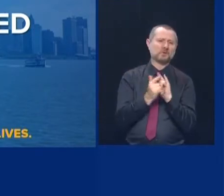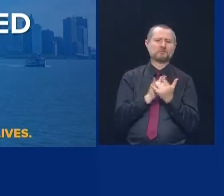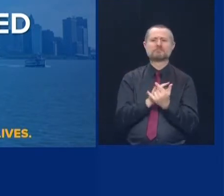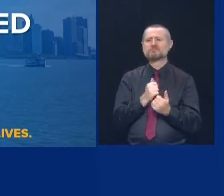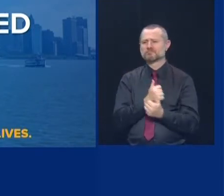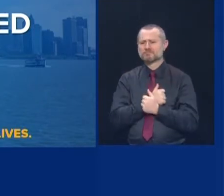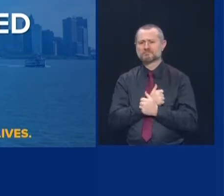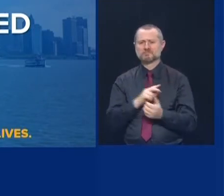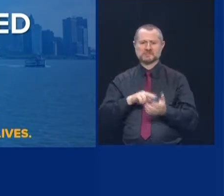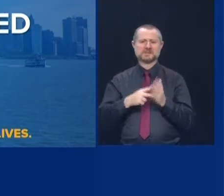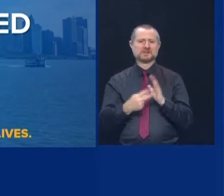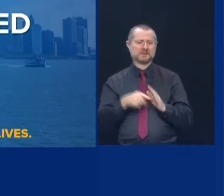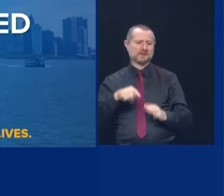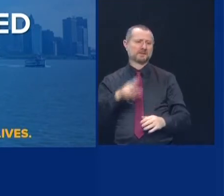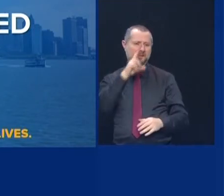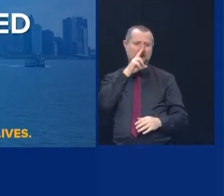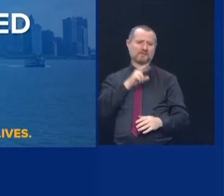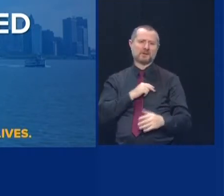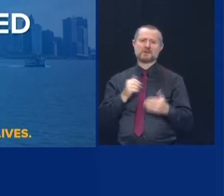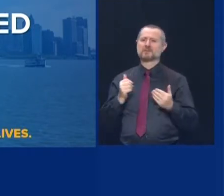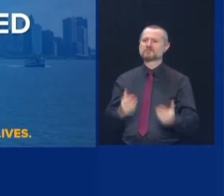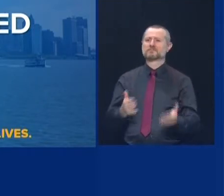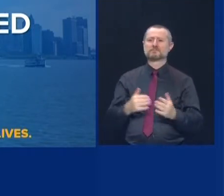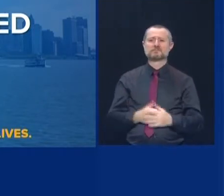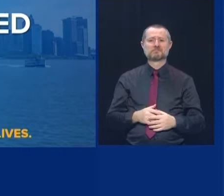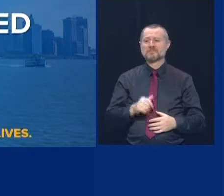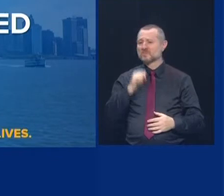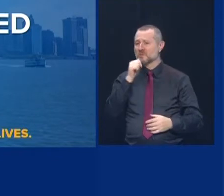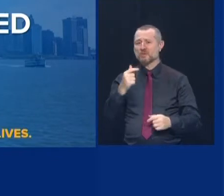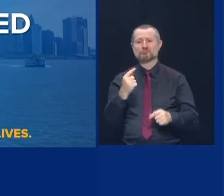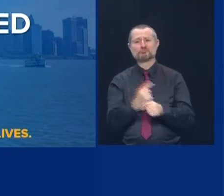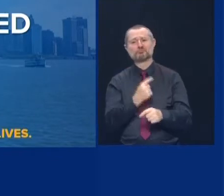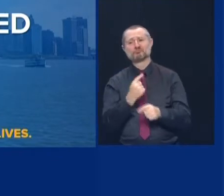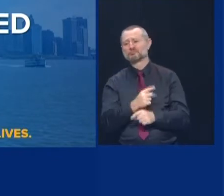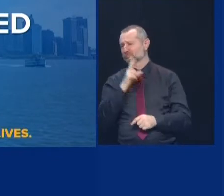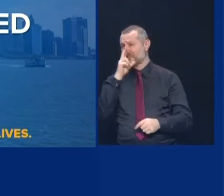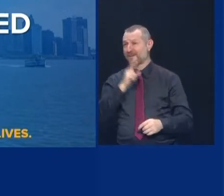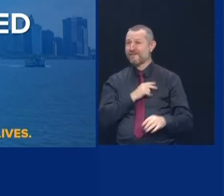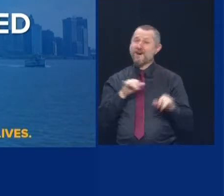THAT'S WHAT NEW YORK TOUGH, SMART, UNITED, DISCIPLINED, AND LOVING MEANS FOR THIS